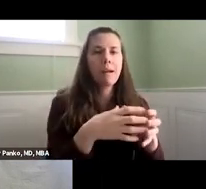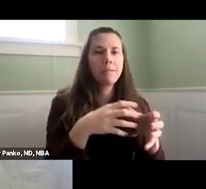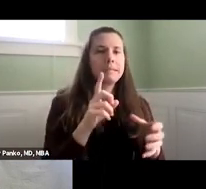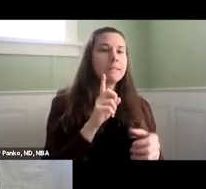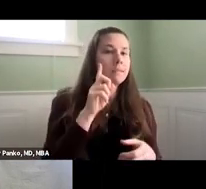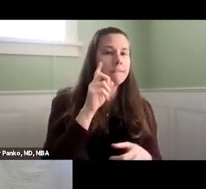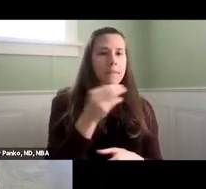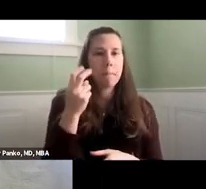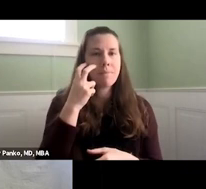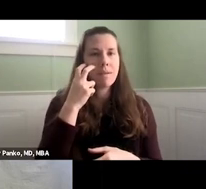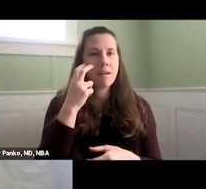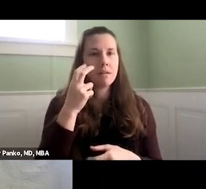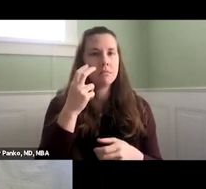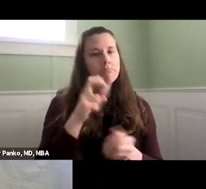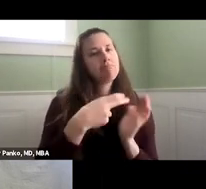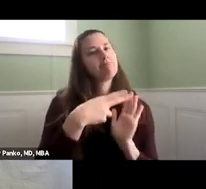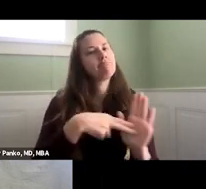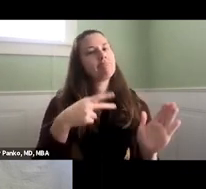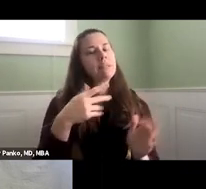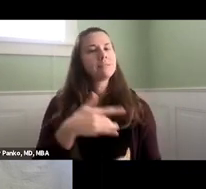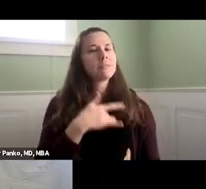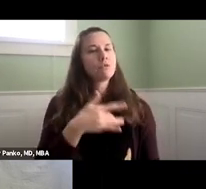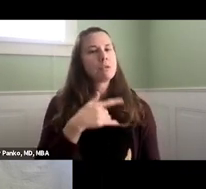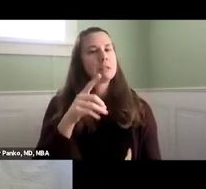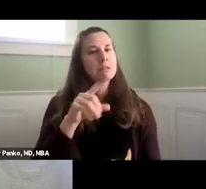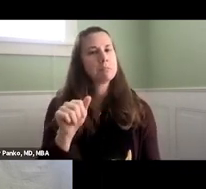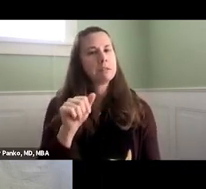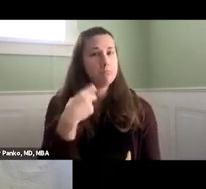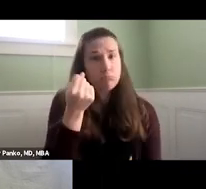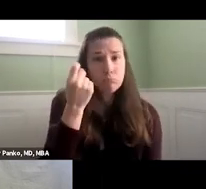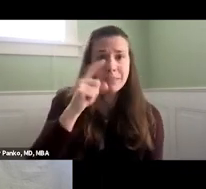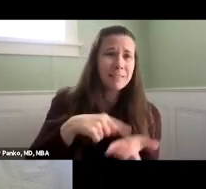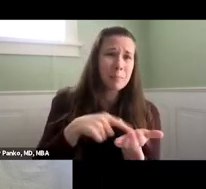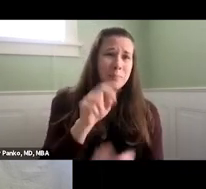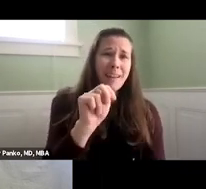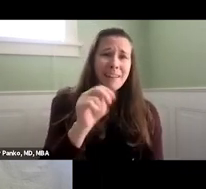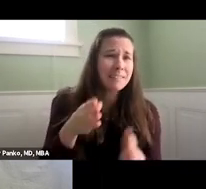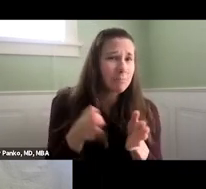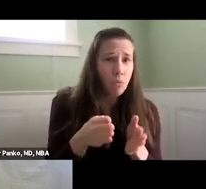And some research will also combine deaf people and blind people and label them as having